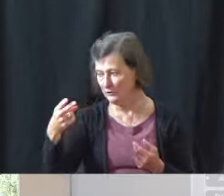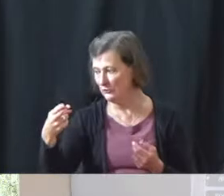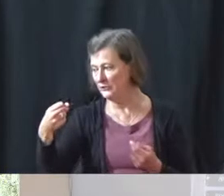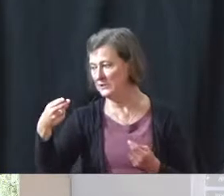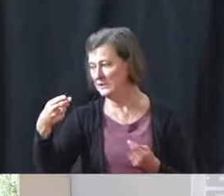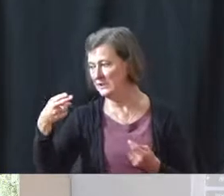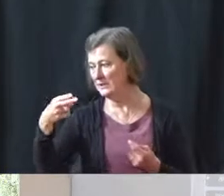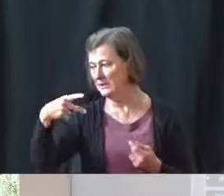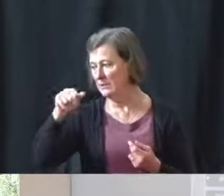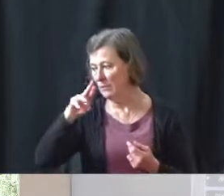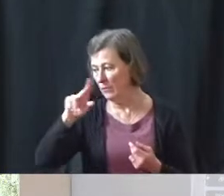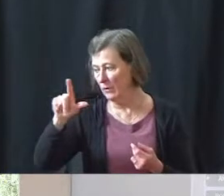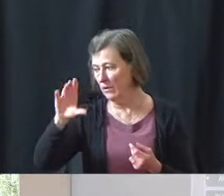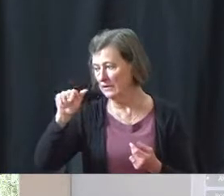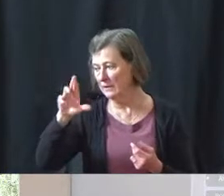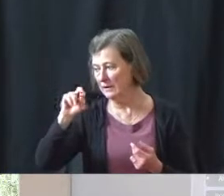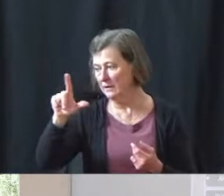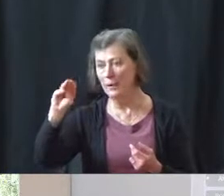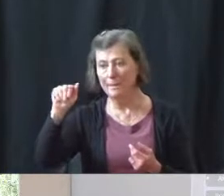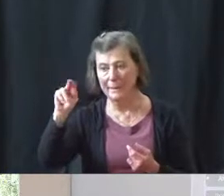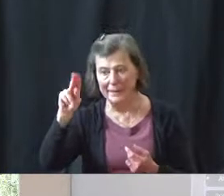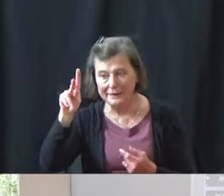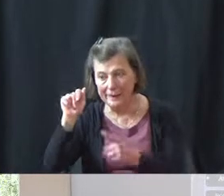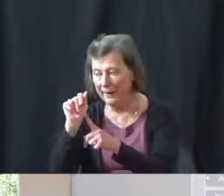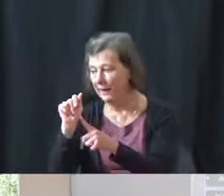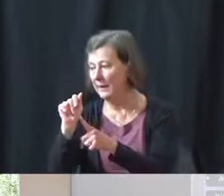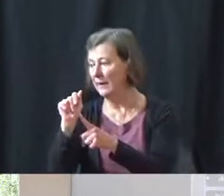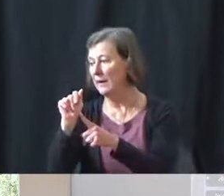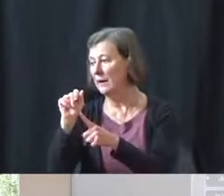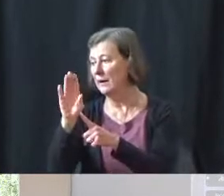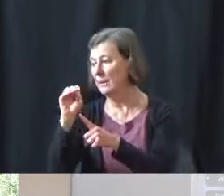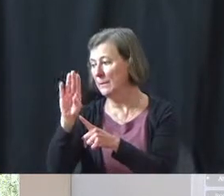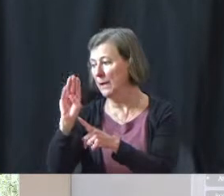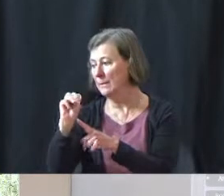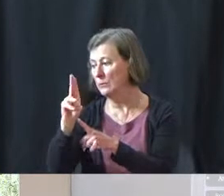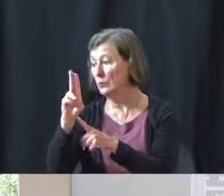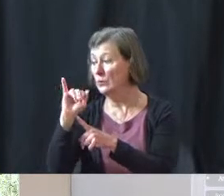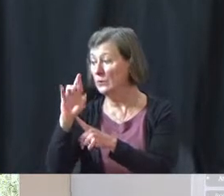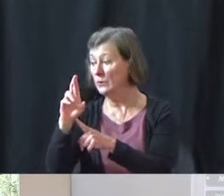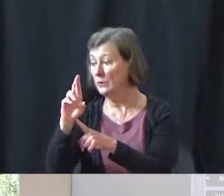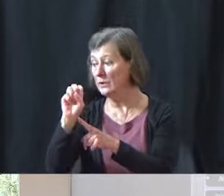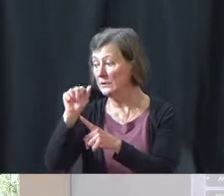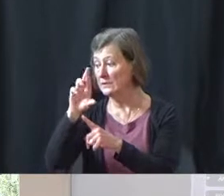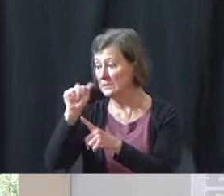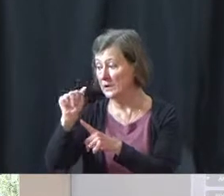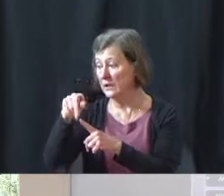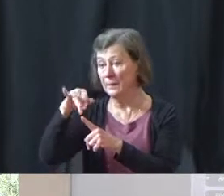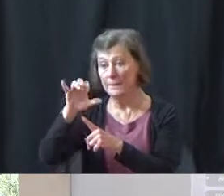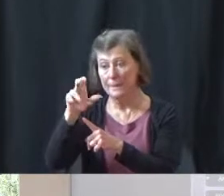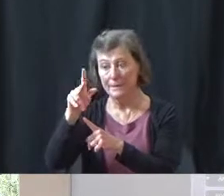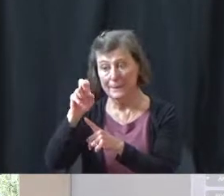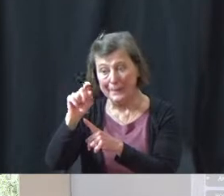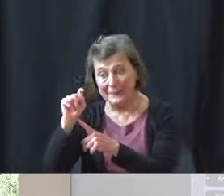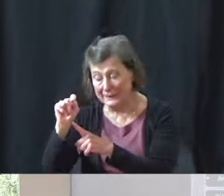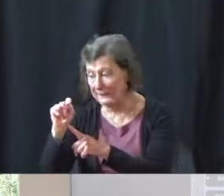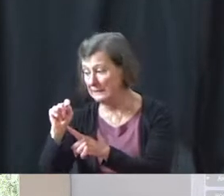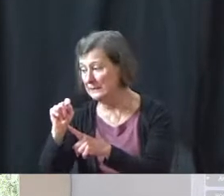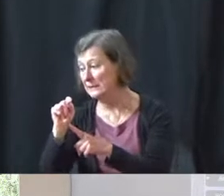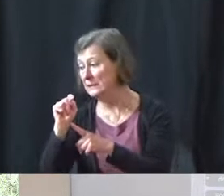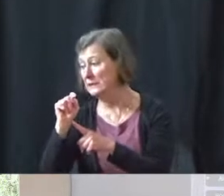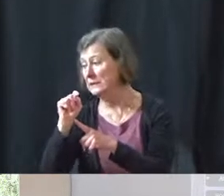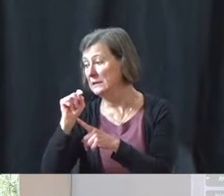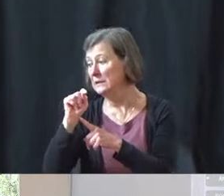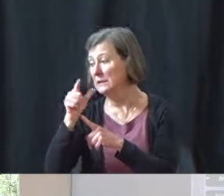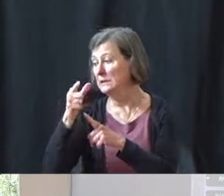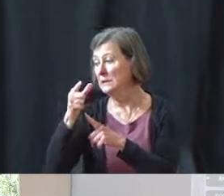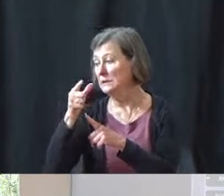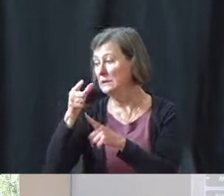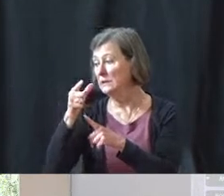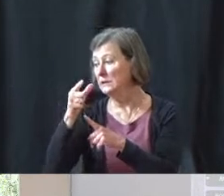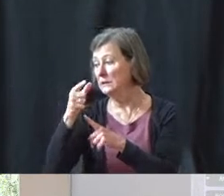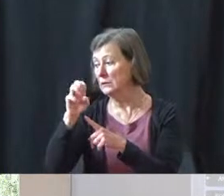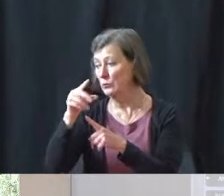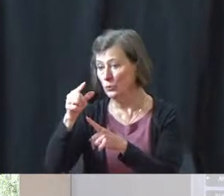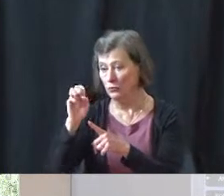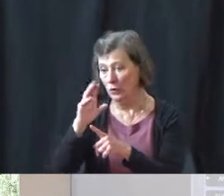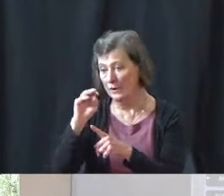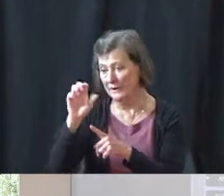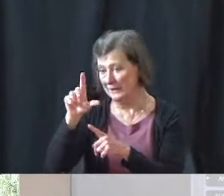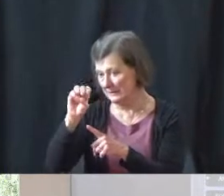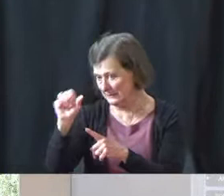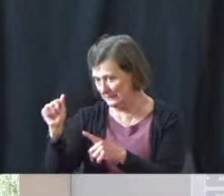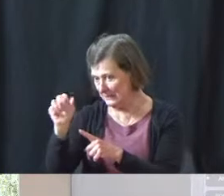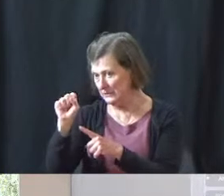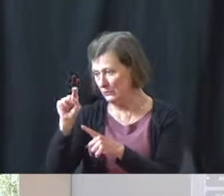Paul and Carol Manka, Bob Muir, Sara Gwynellyn Pickett, Elsa and me, and Lorraine Stewartp.